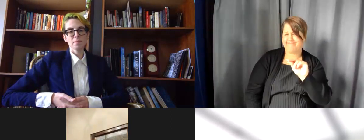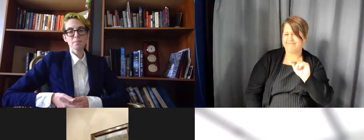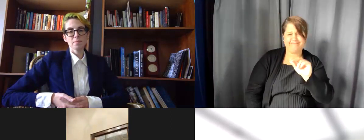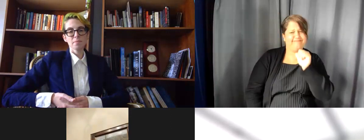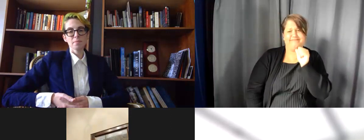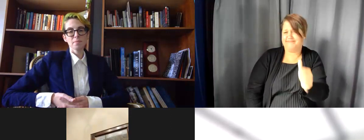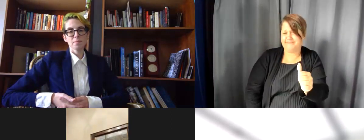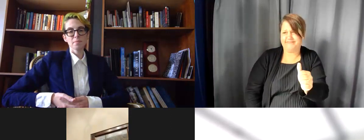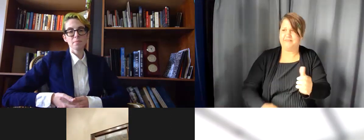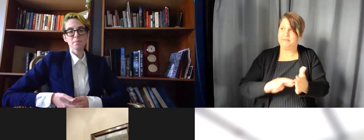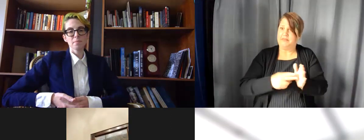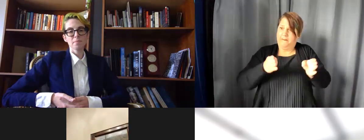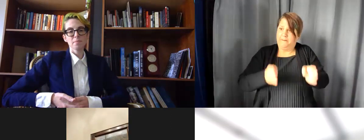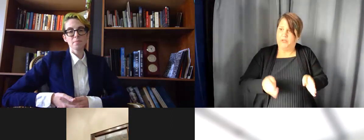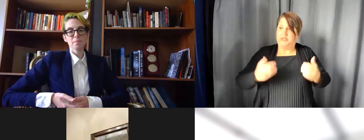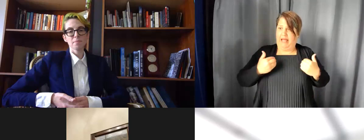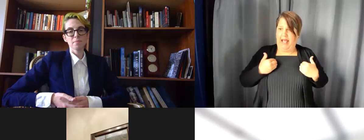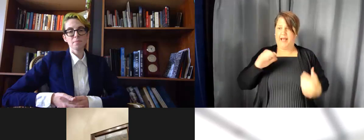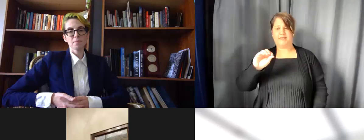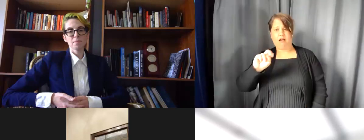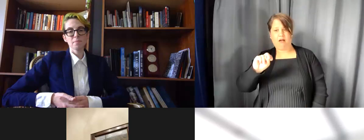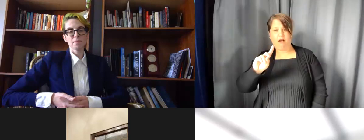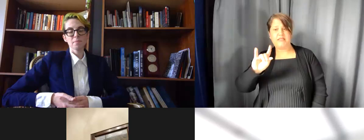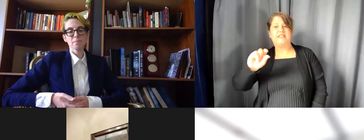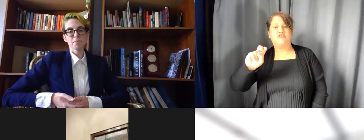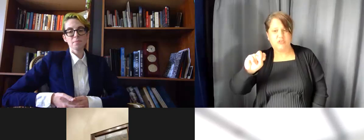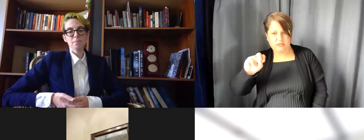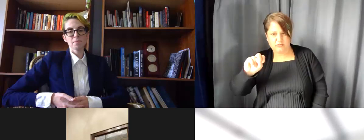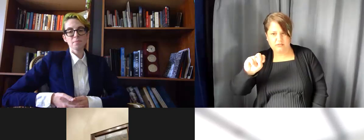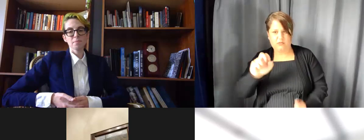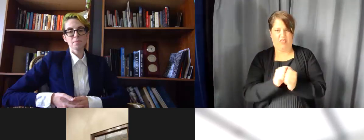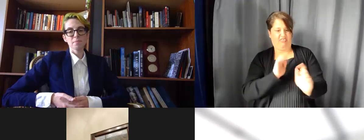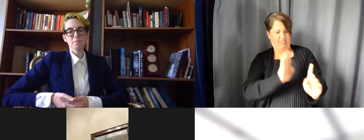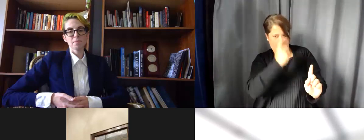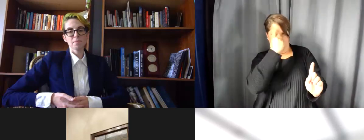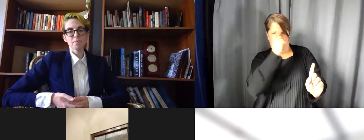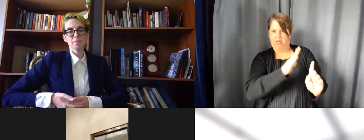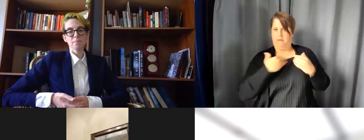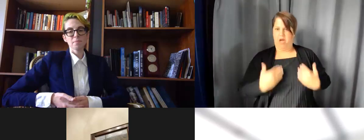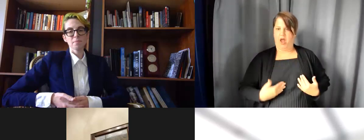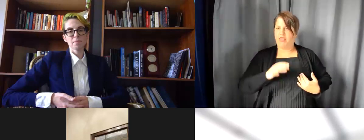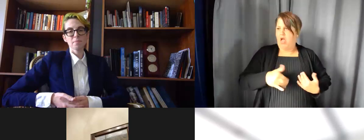Jordan Radford: A person has a condition with their mind. Your body Jordan Radford: that is different Jordan Radford: from the